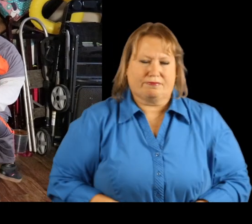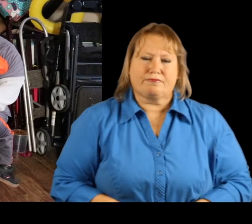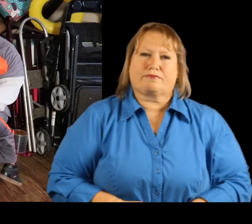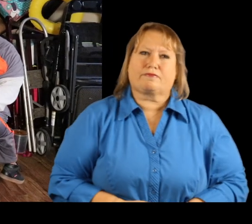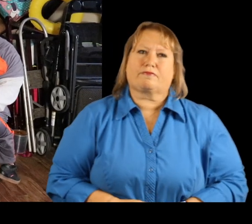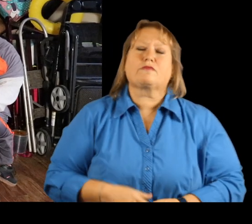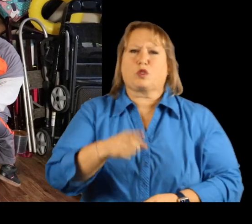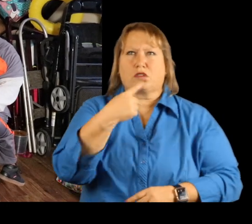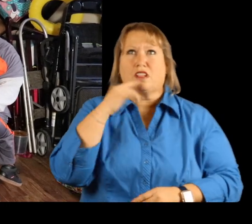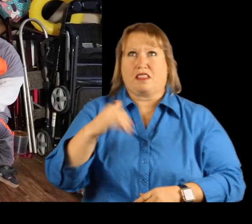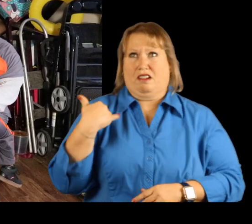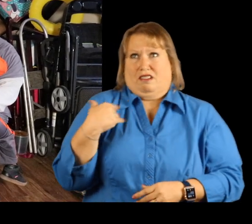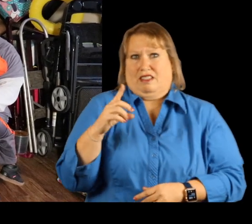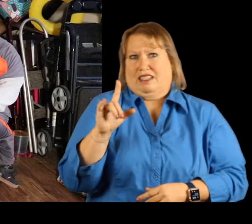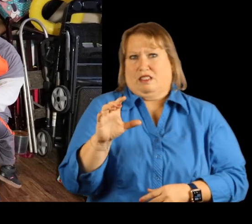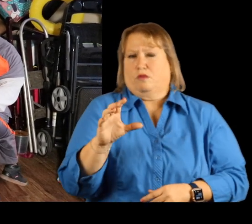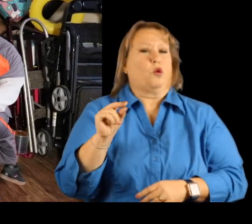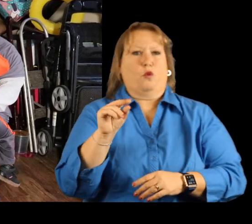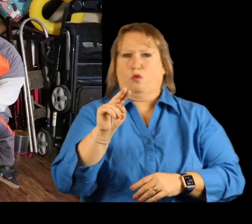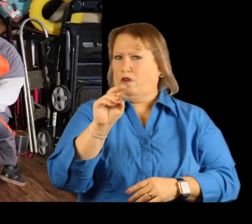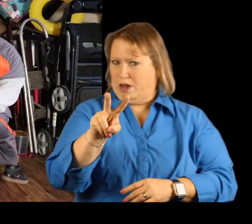You said that was December. No, November.